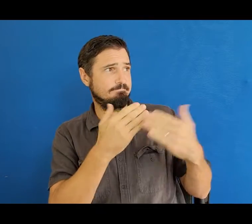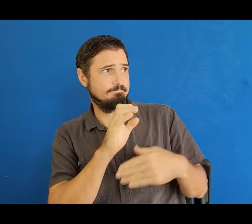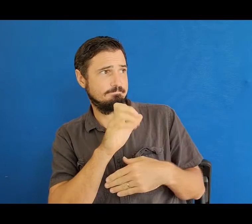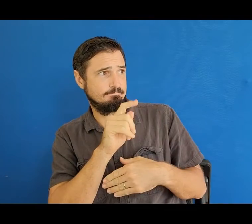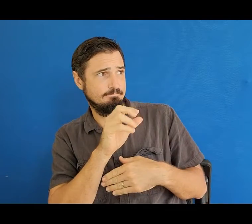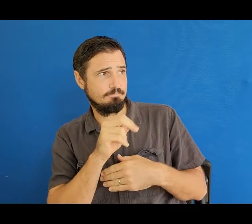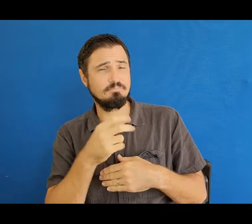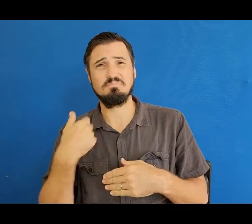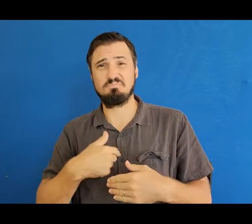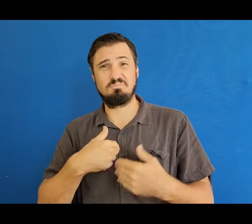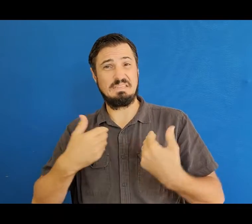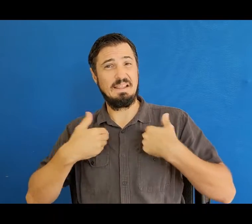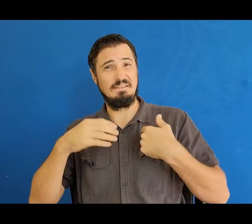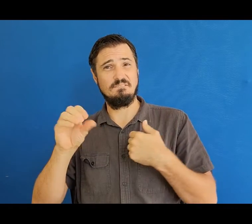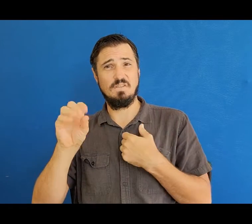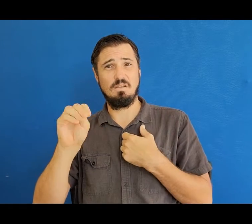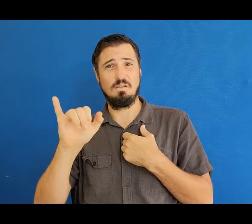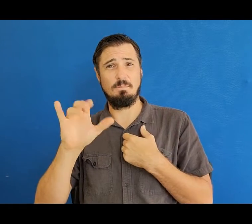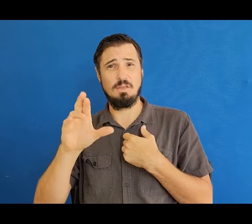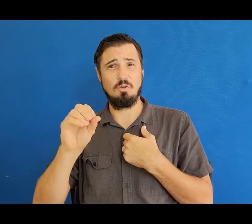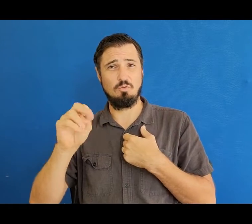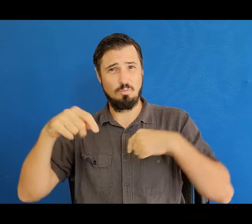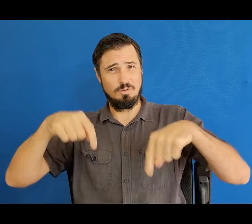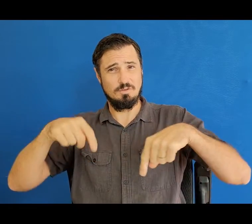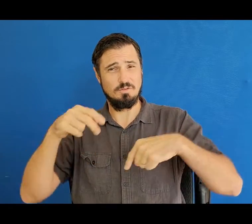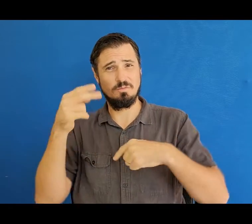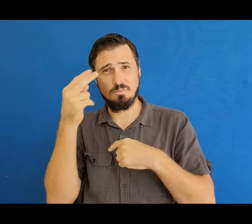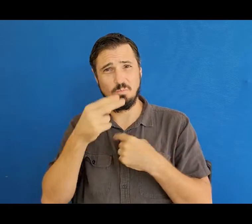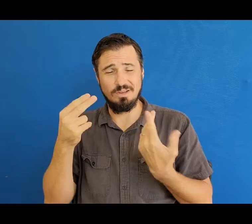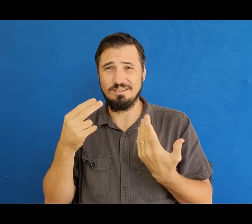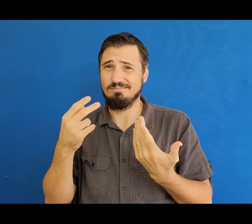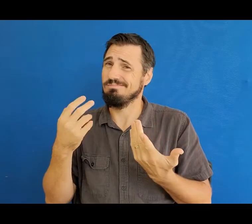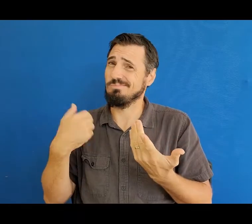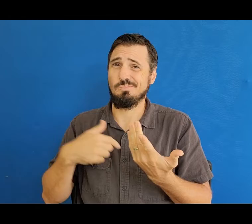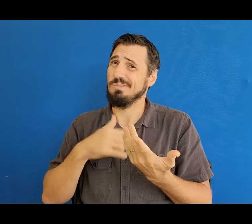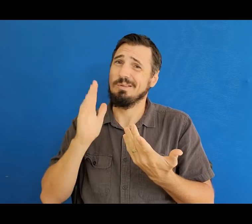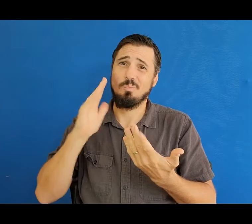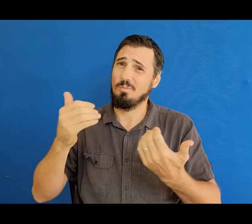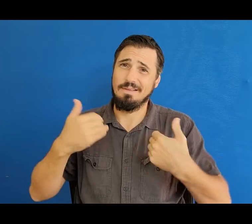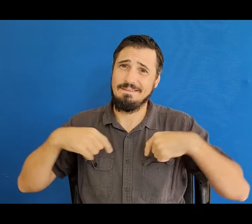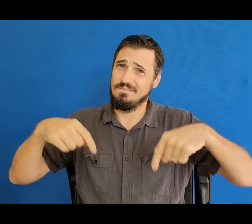Omicron is confirmed to be here in Hawaii and it is likely a matter of time before it is detected on Kauai